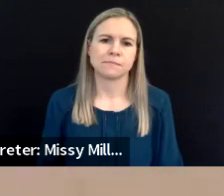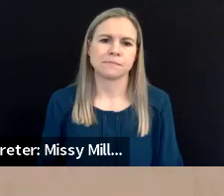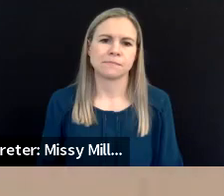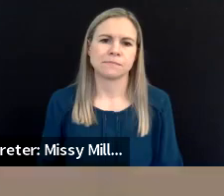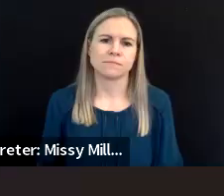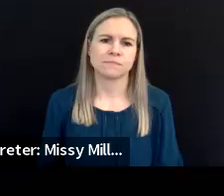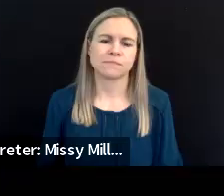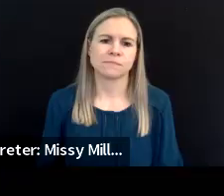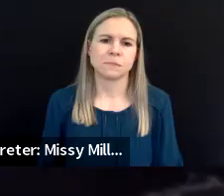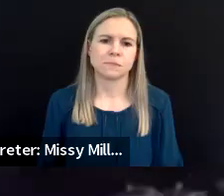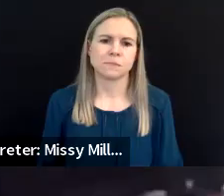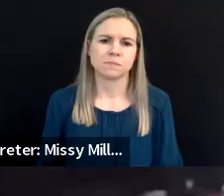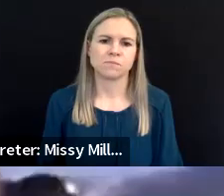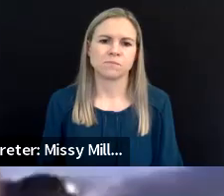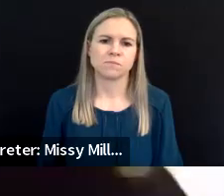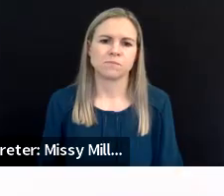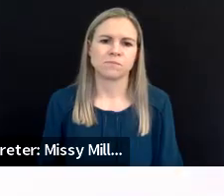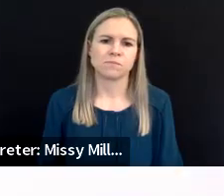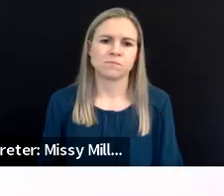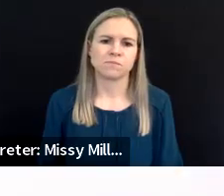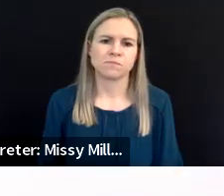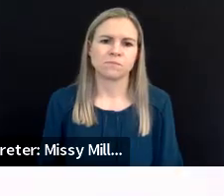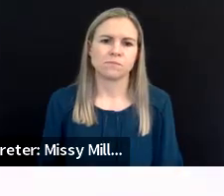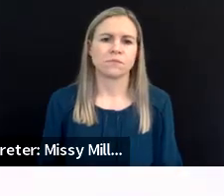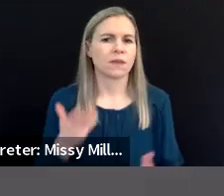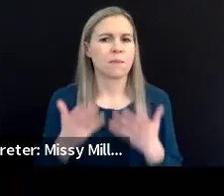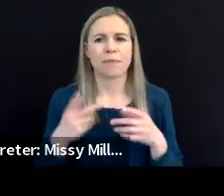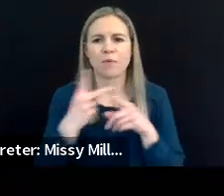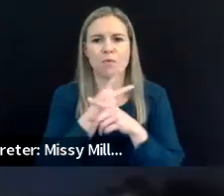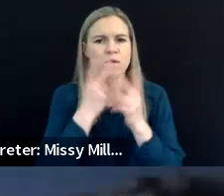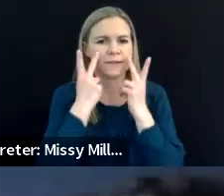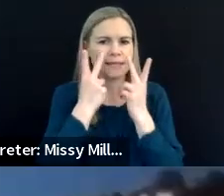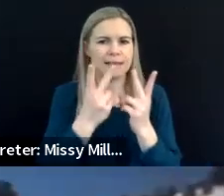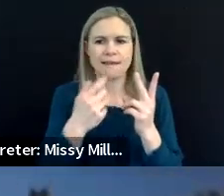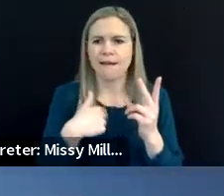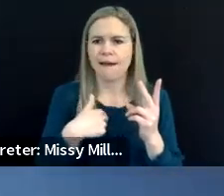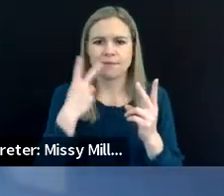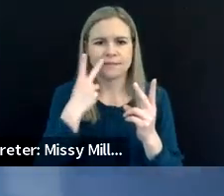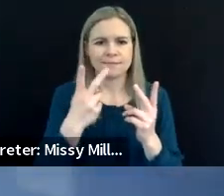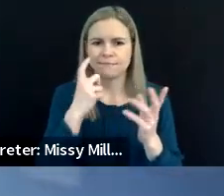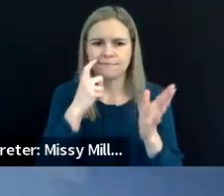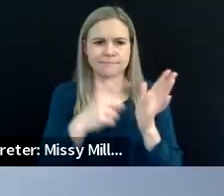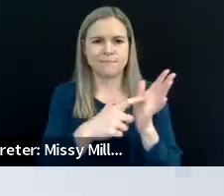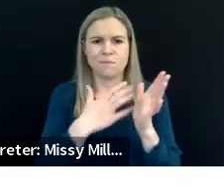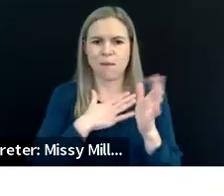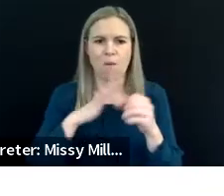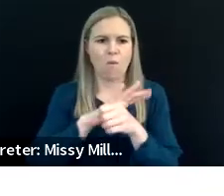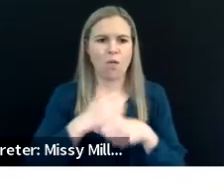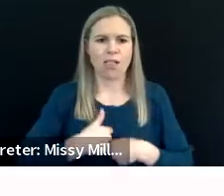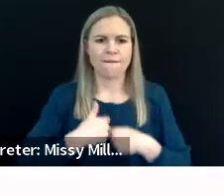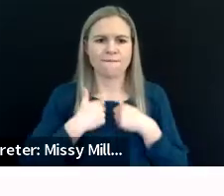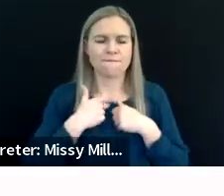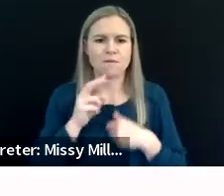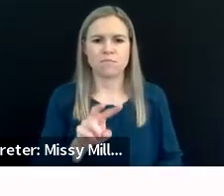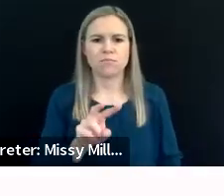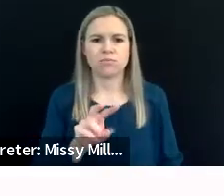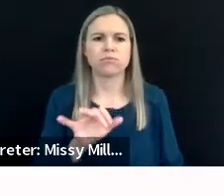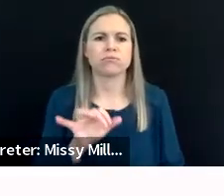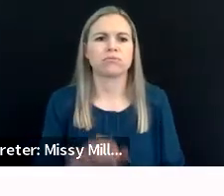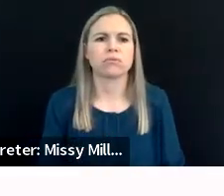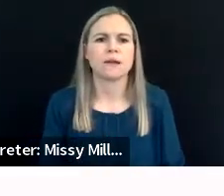I'm feeling better.